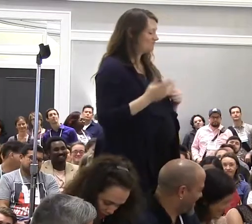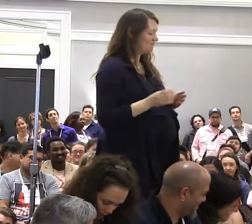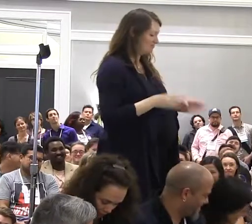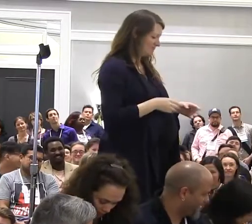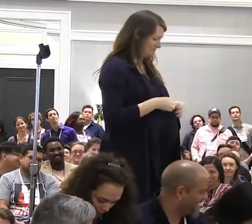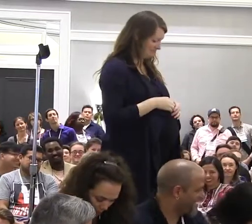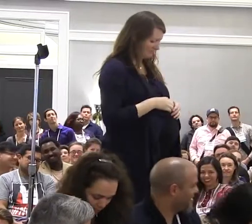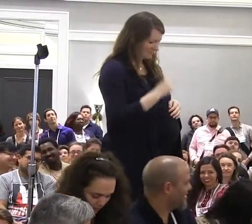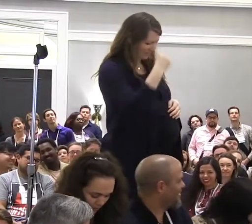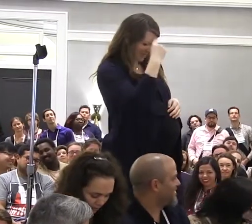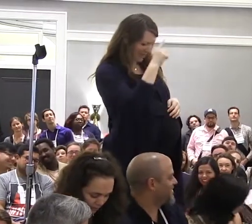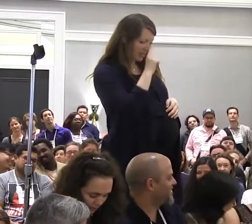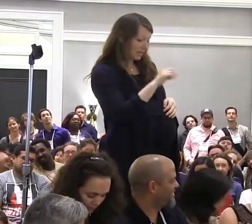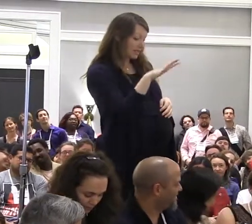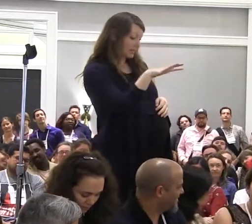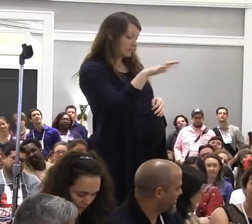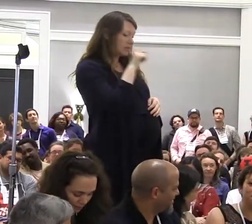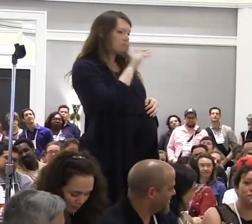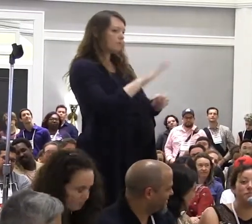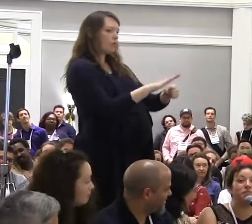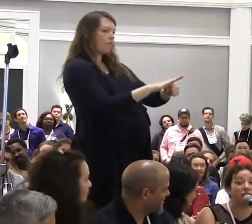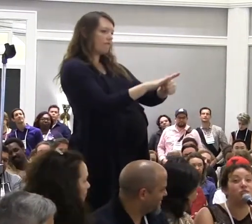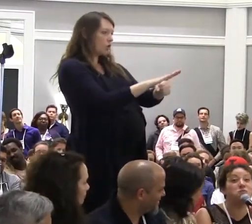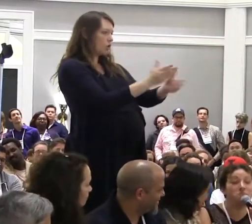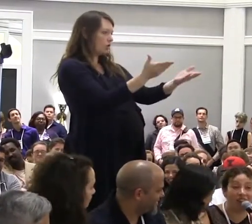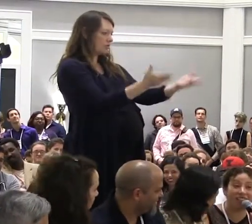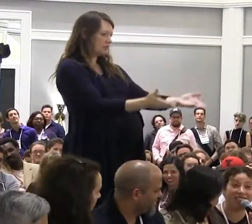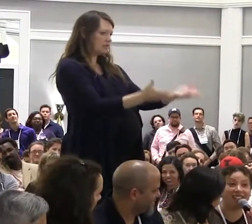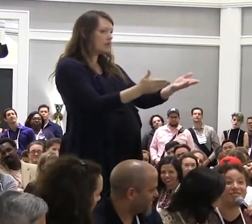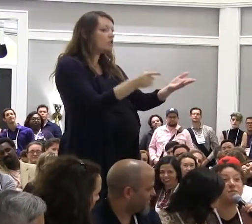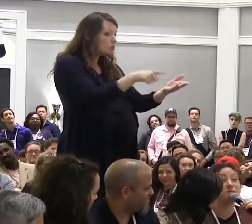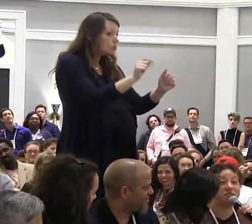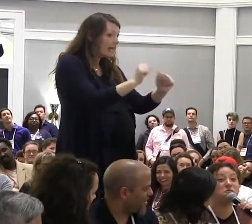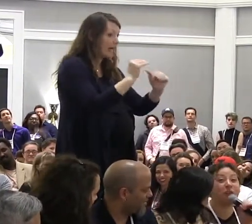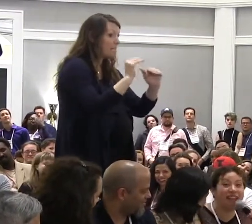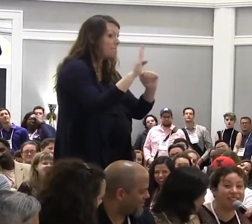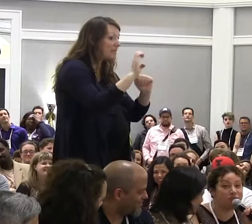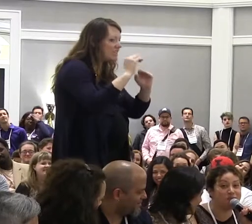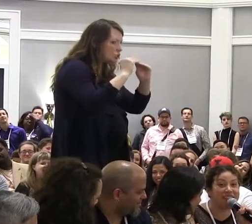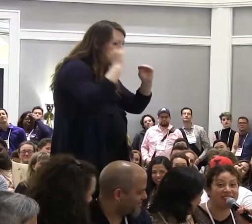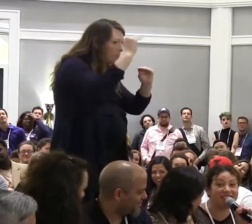(woman 3) I think it is a space to be your full self be too much, and be way too much